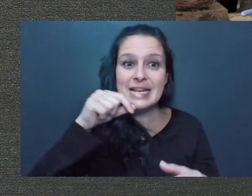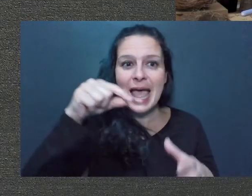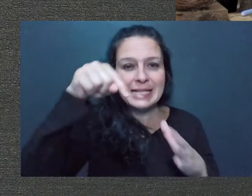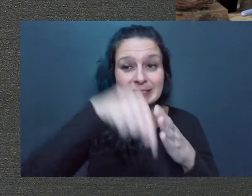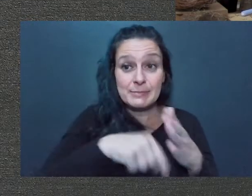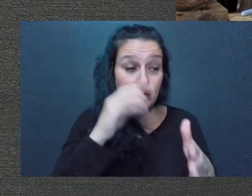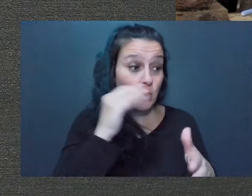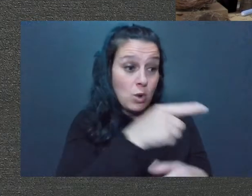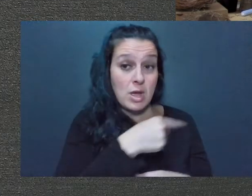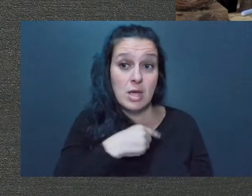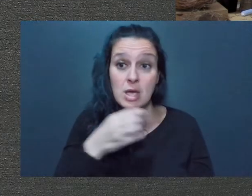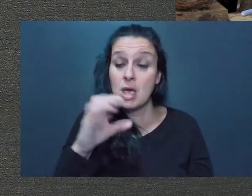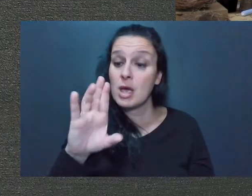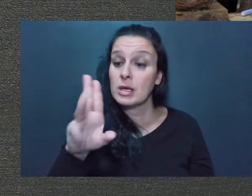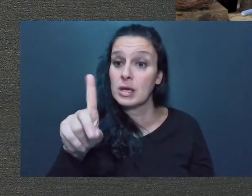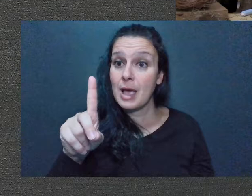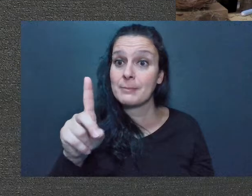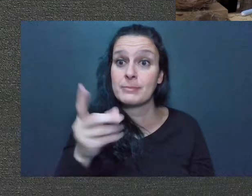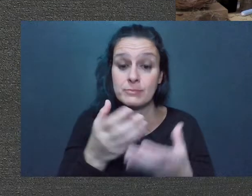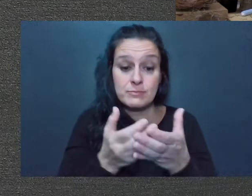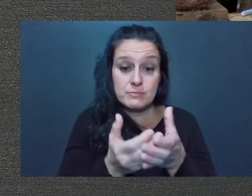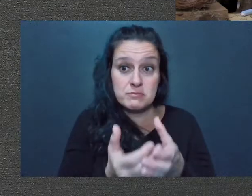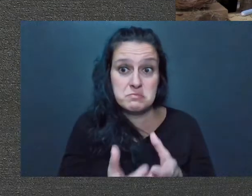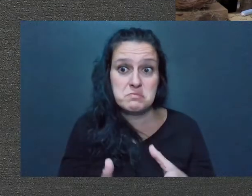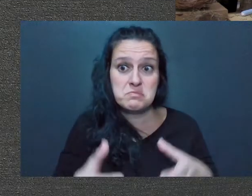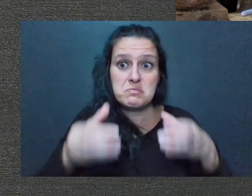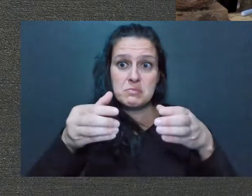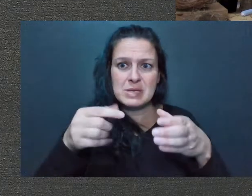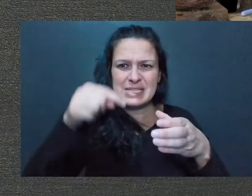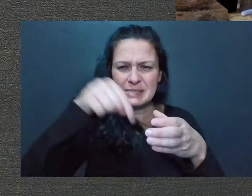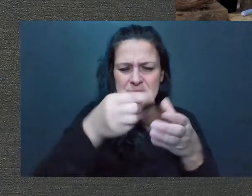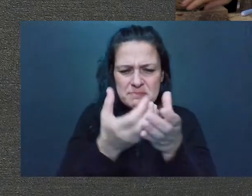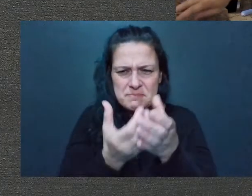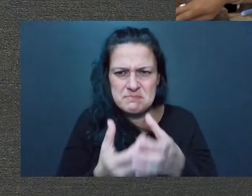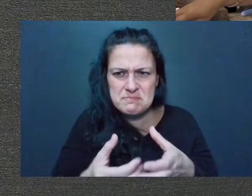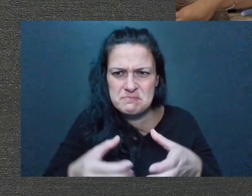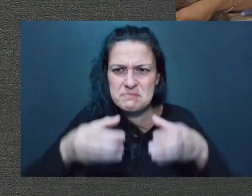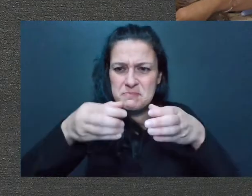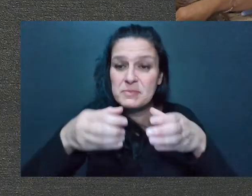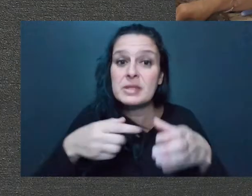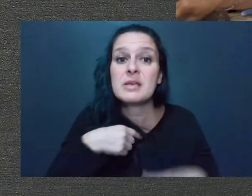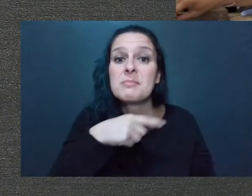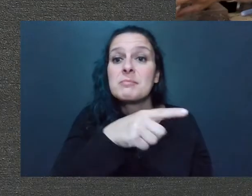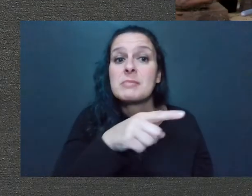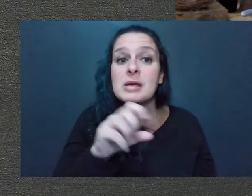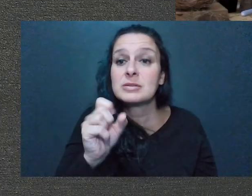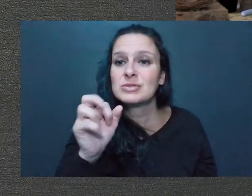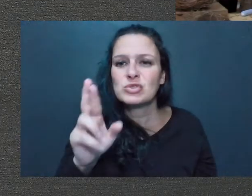See how these go went down inside and they're all snuggled in here. Let me see if I have a bird I can put in here. Come here.